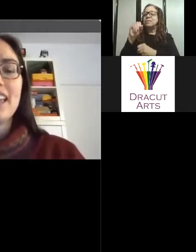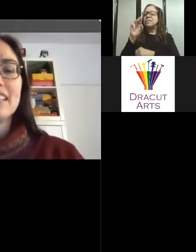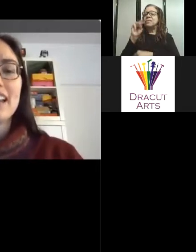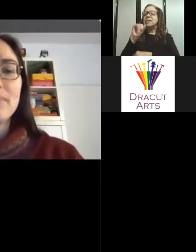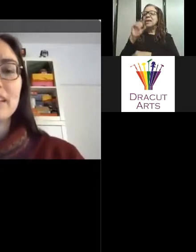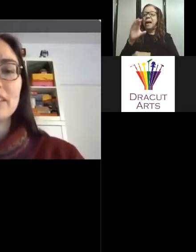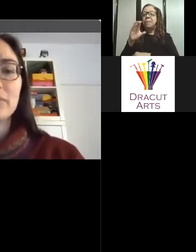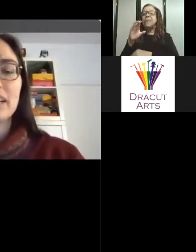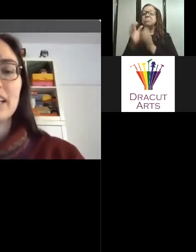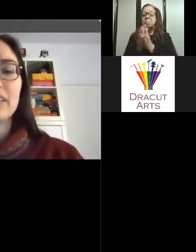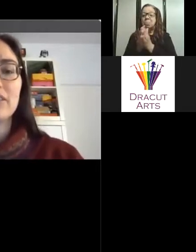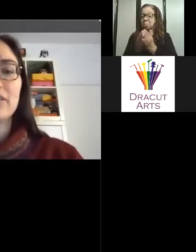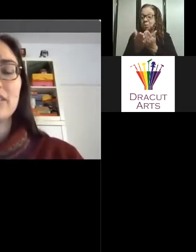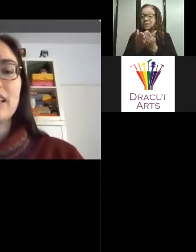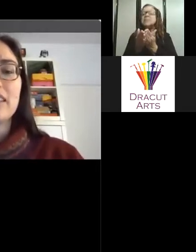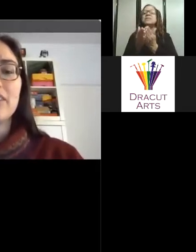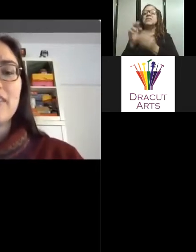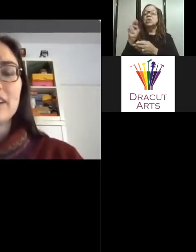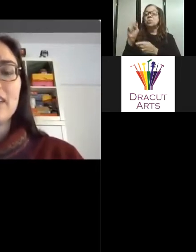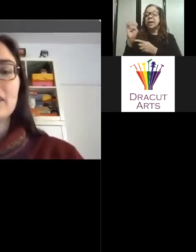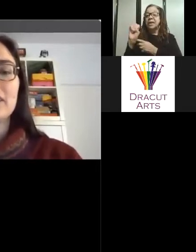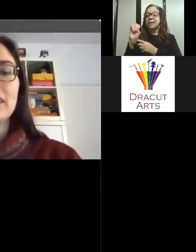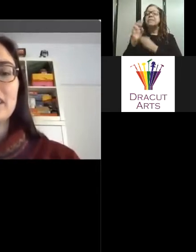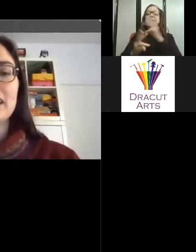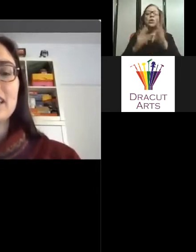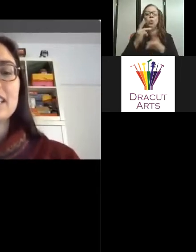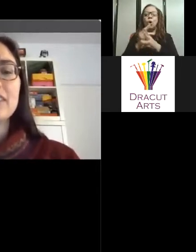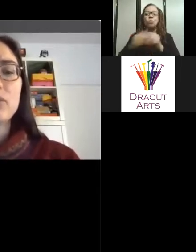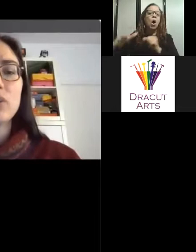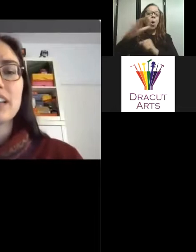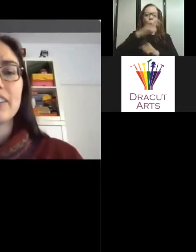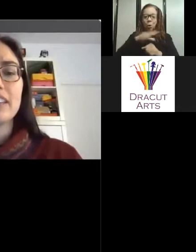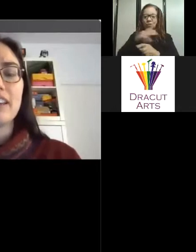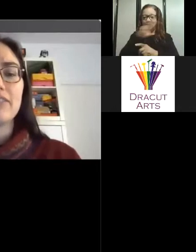His comics work includes the graphic novel series "The Civil War Diary of